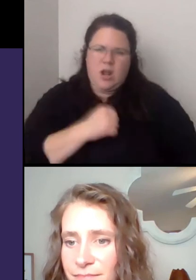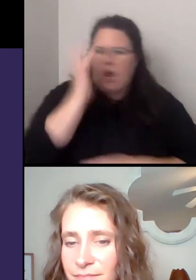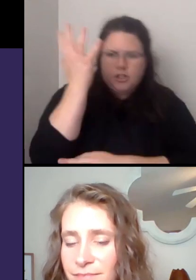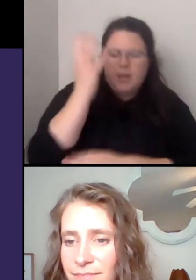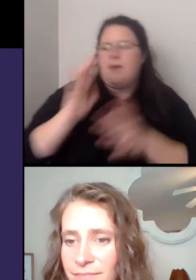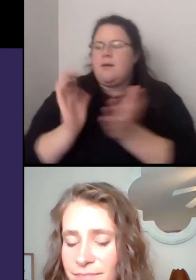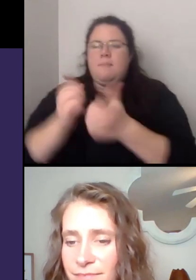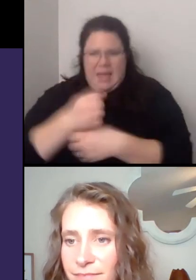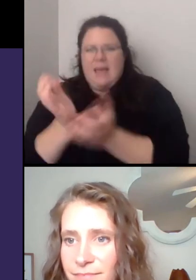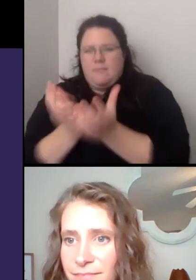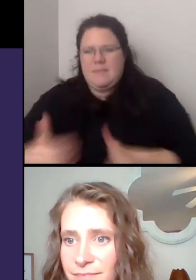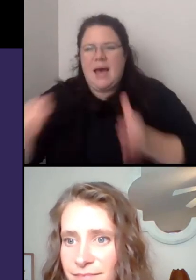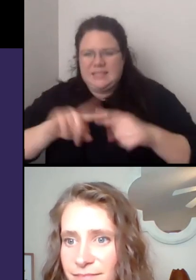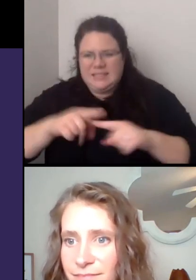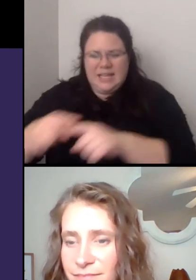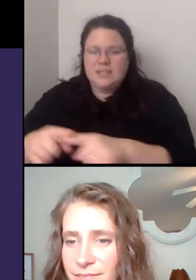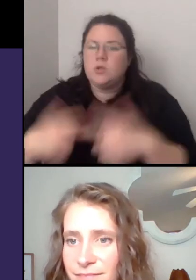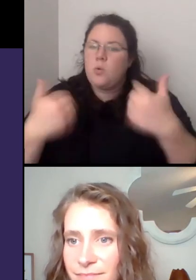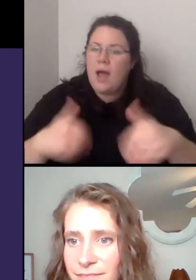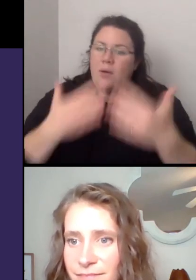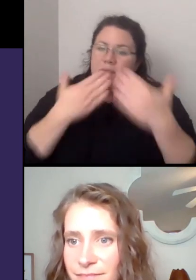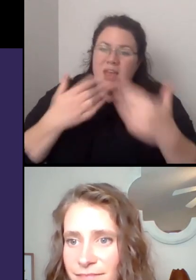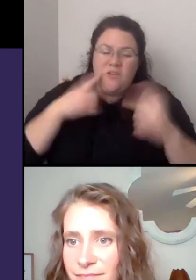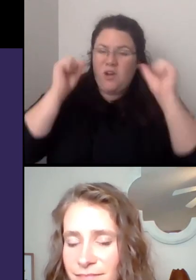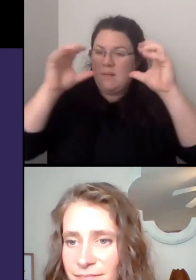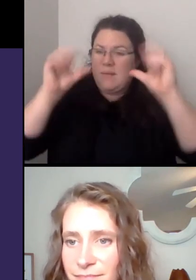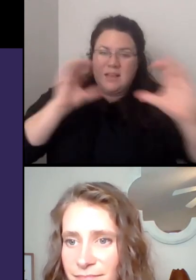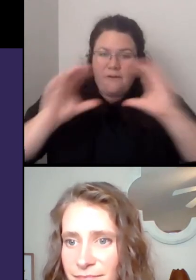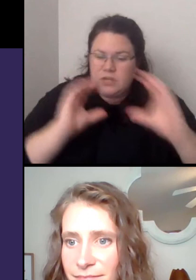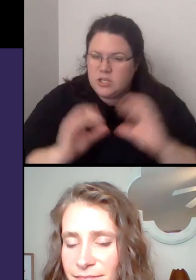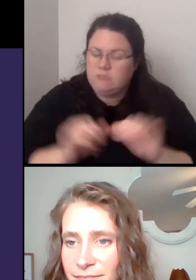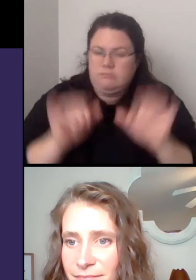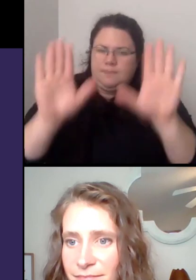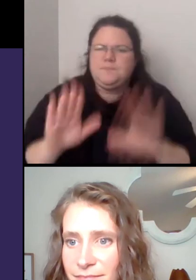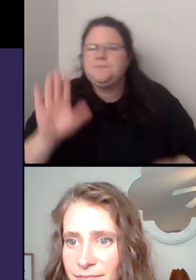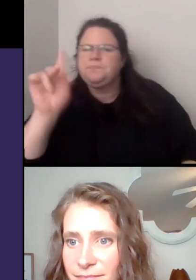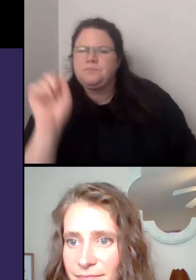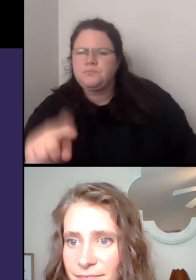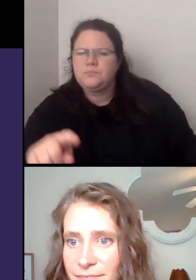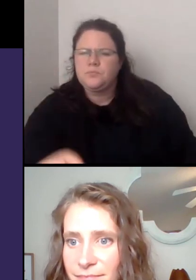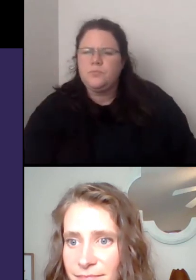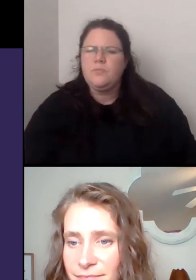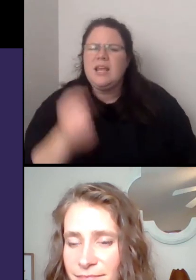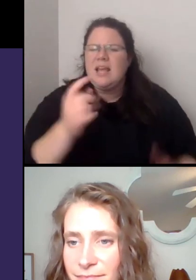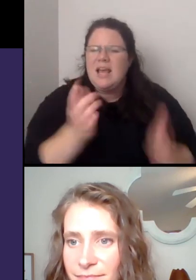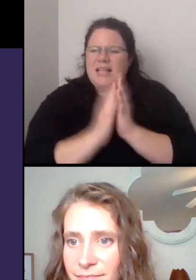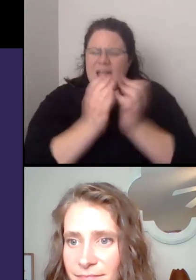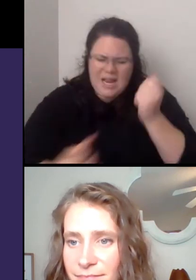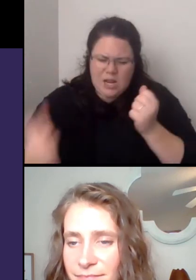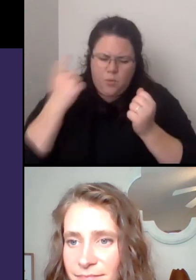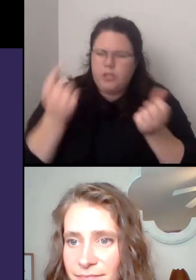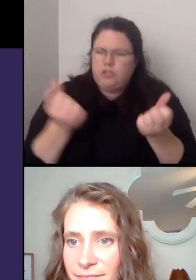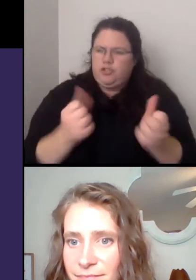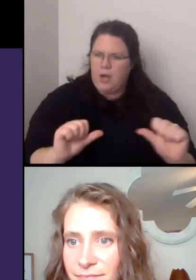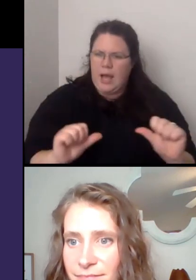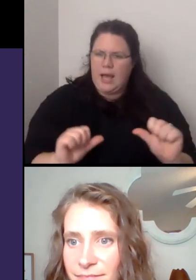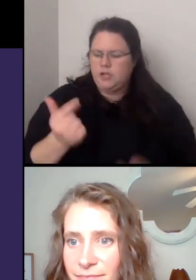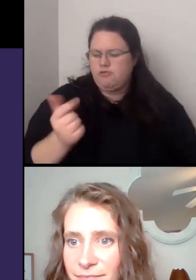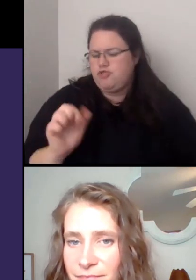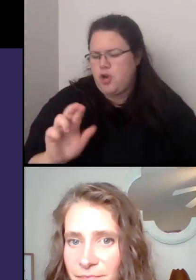Thanks so much for the great talk, this is super fascinating. Has anyone ever attempted to germinate the ancient grapevine seeds, and if so, was there any success?